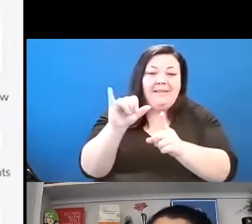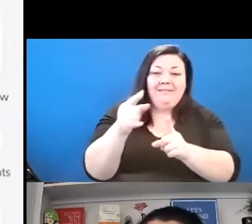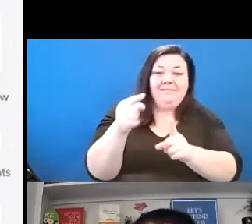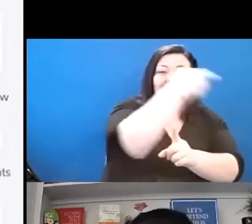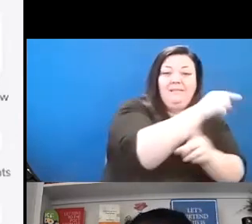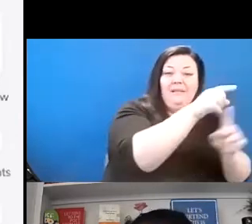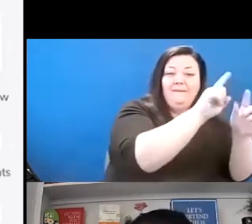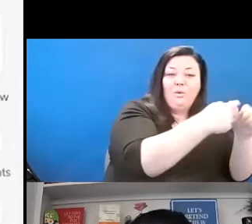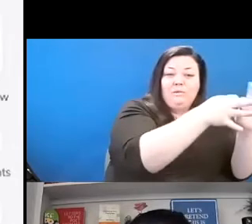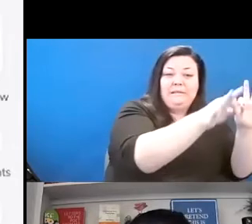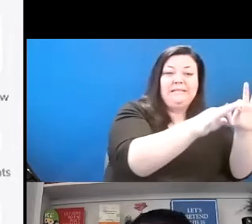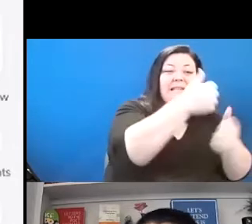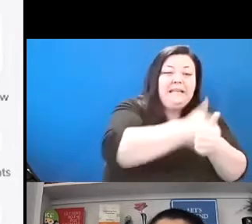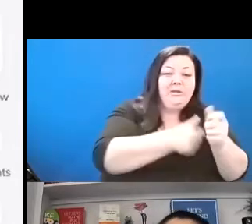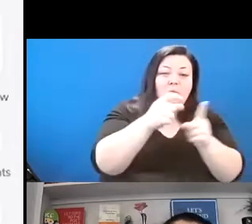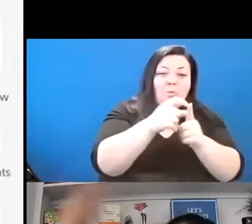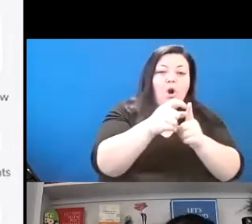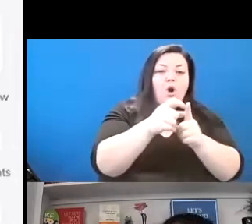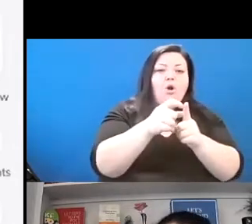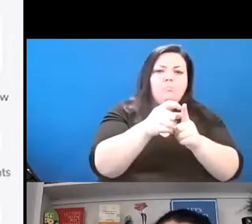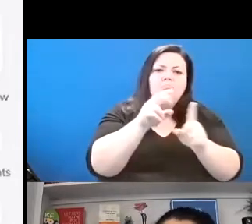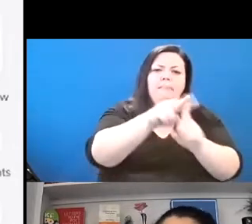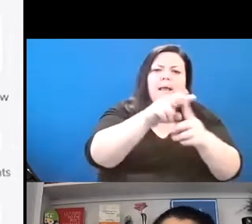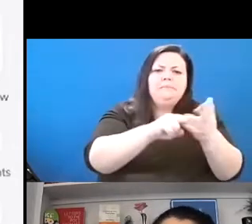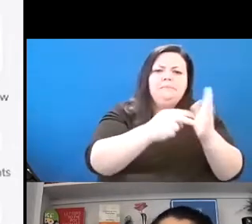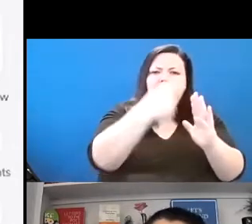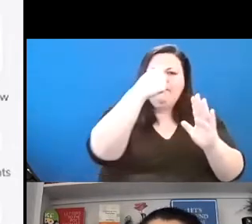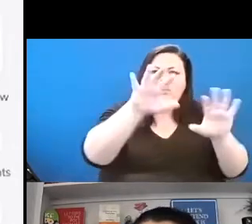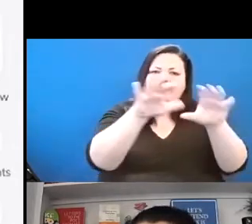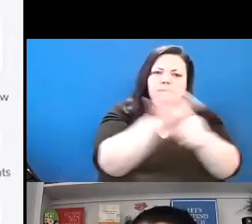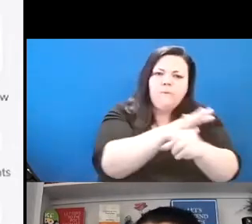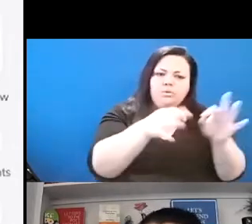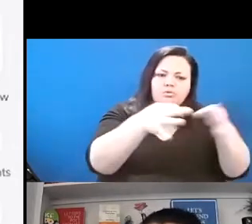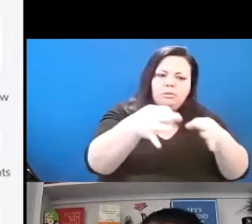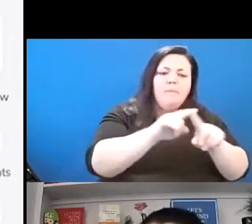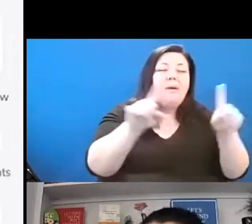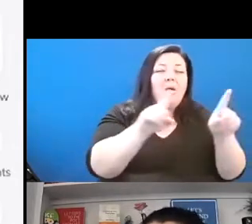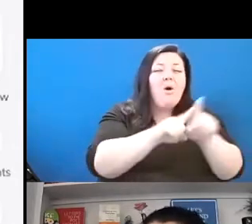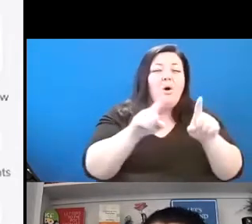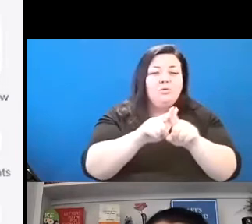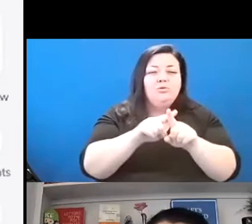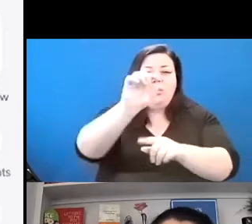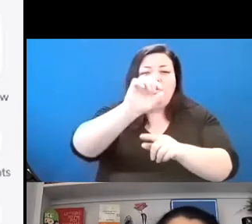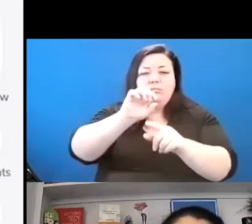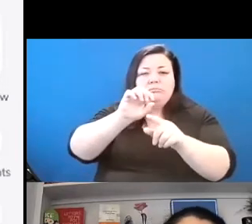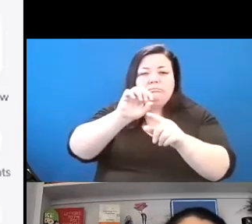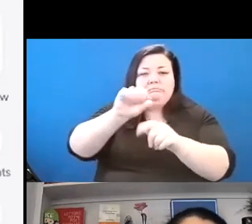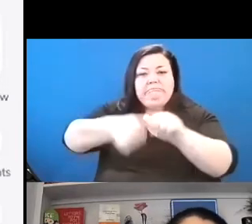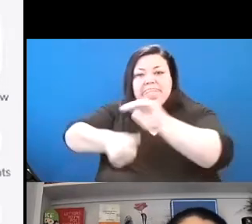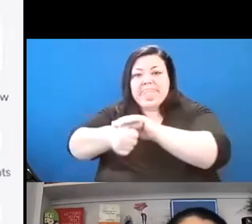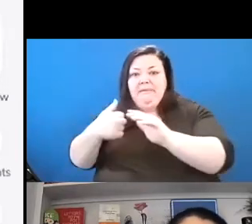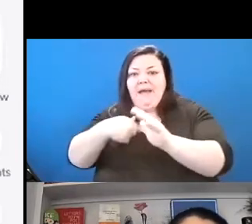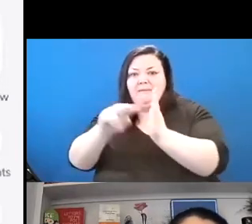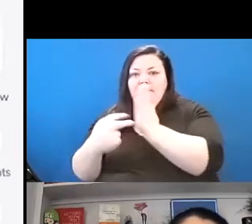to our description or in this case it also gives us a metaphorical ideal as well and then we have